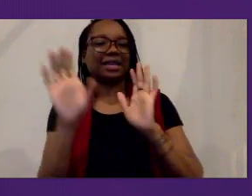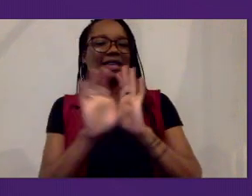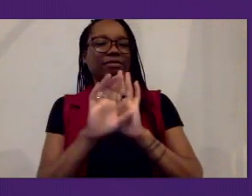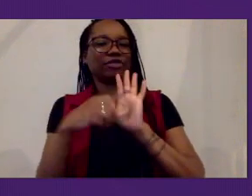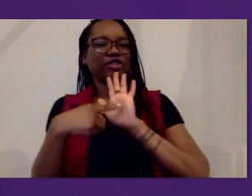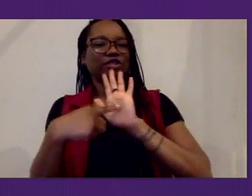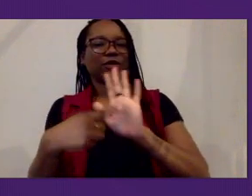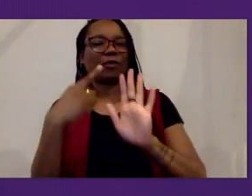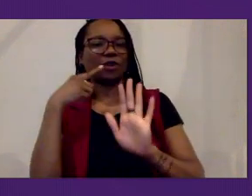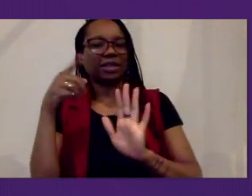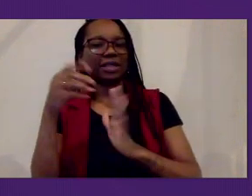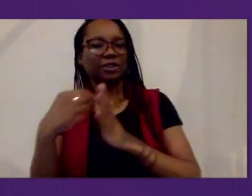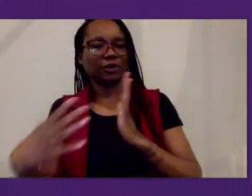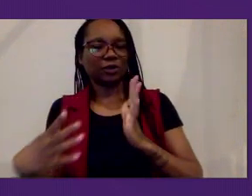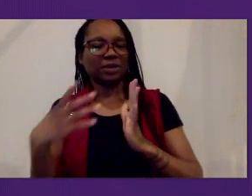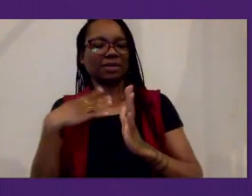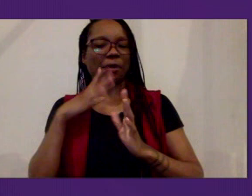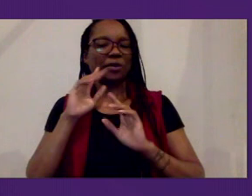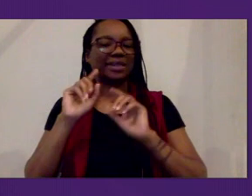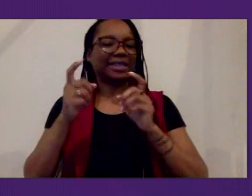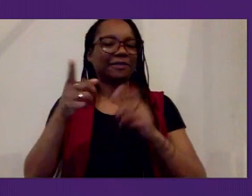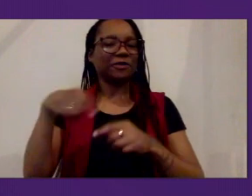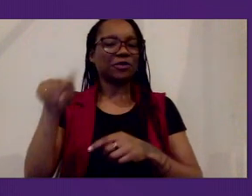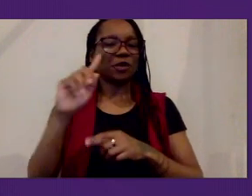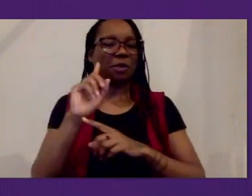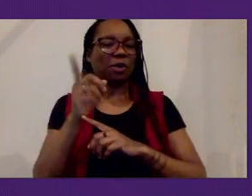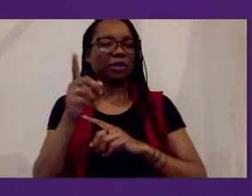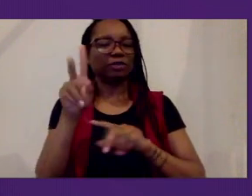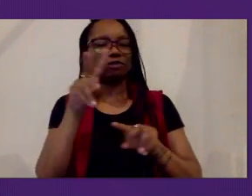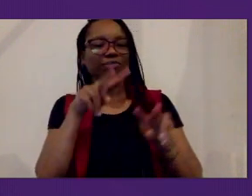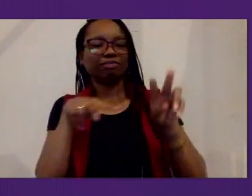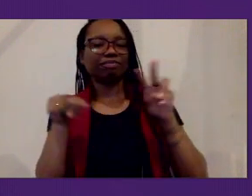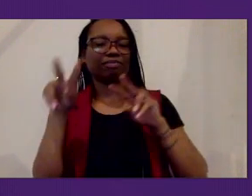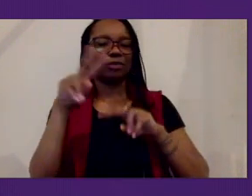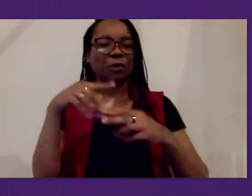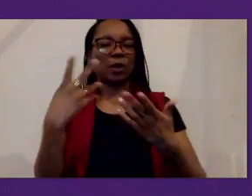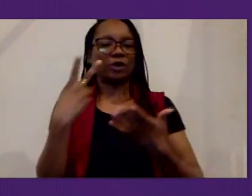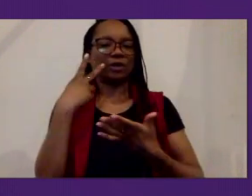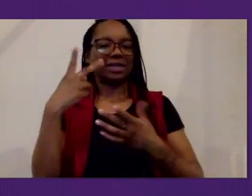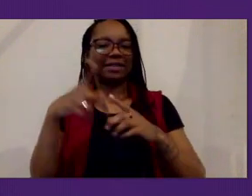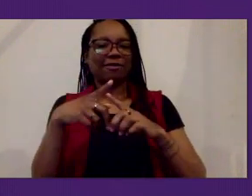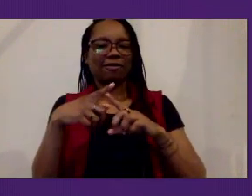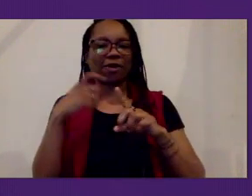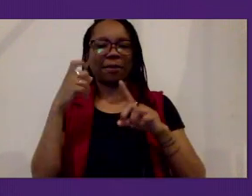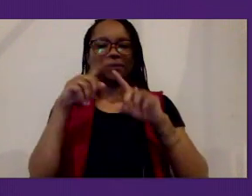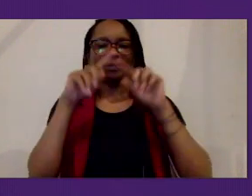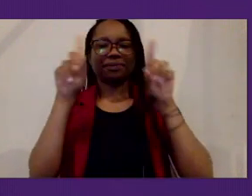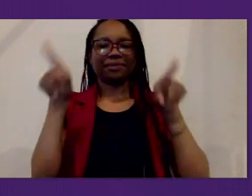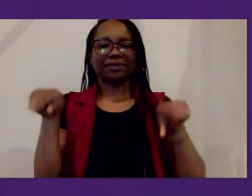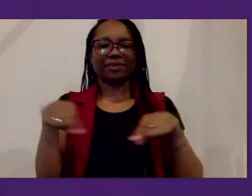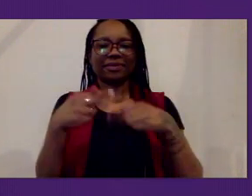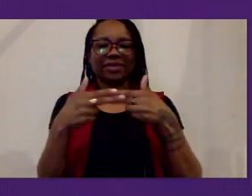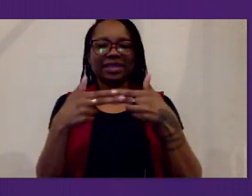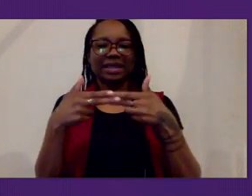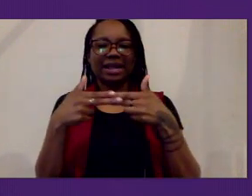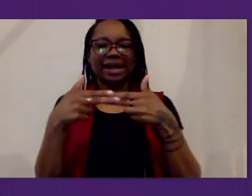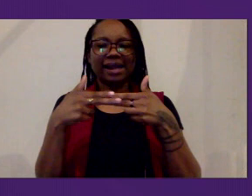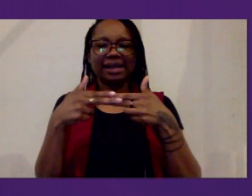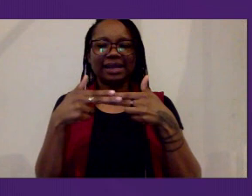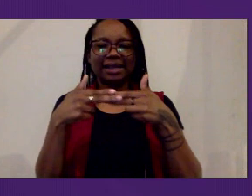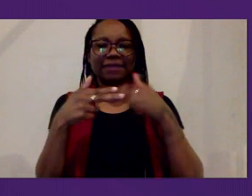I'll give you a moment just to kind of take a look at what you're observing here. In our 'I see'